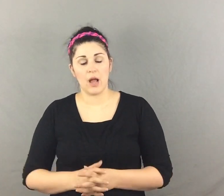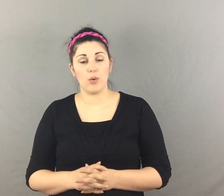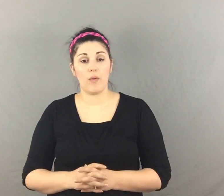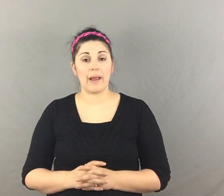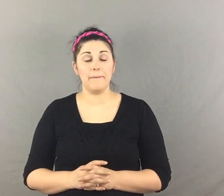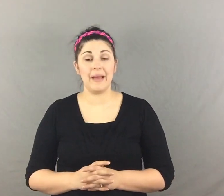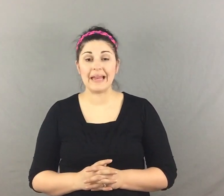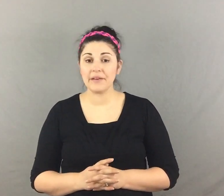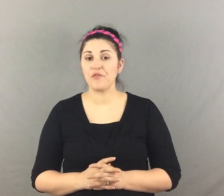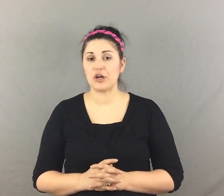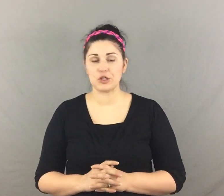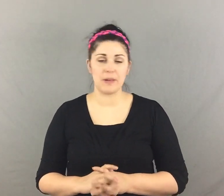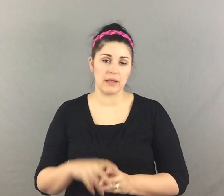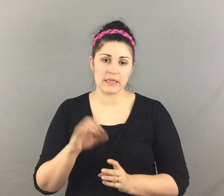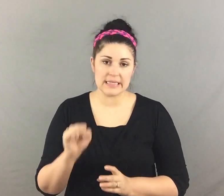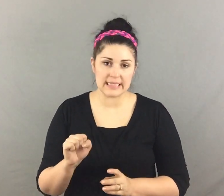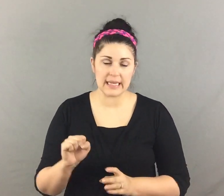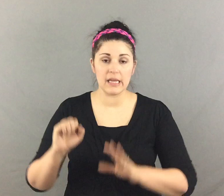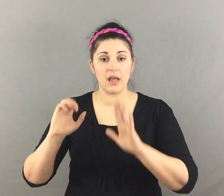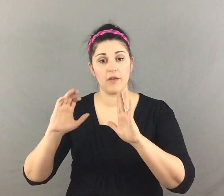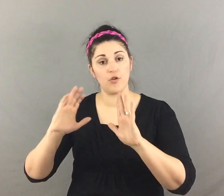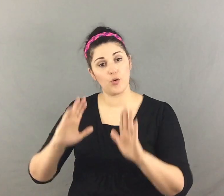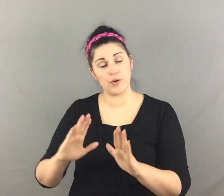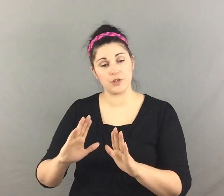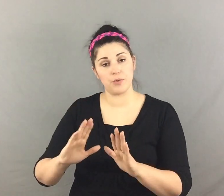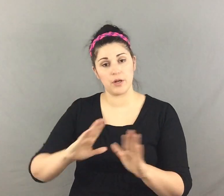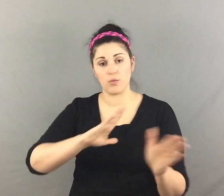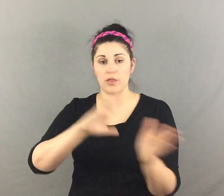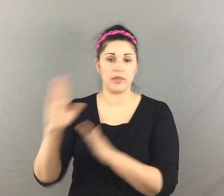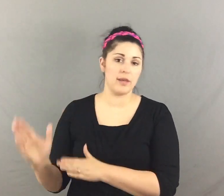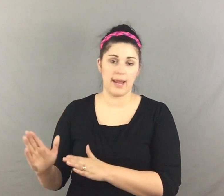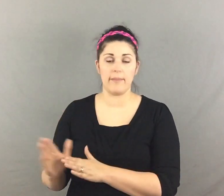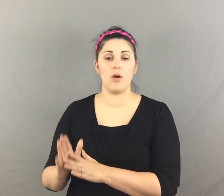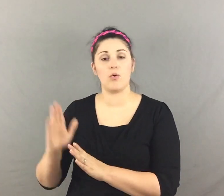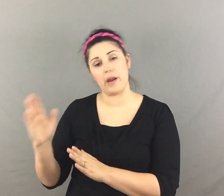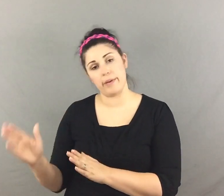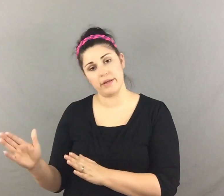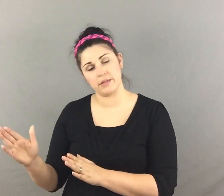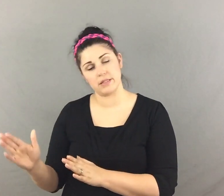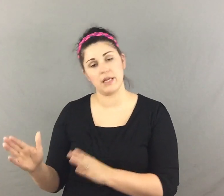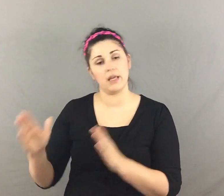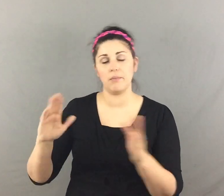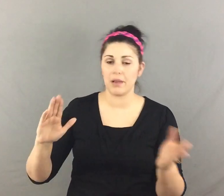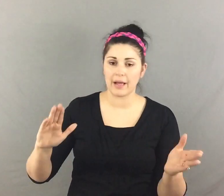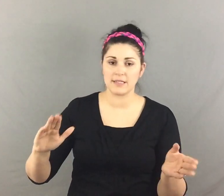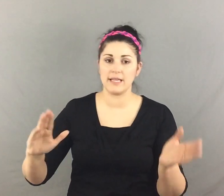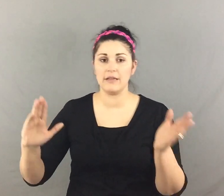I would recommend finger spelling. See if you're going to put it with the name Arabian Sea, Black Sea,